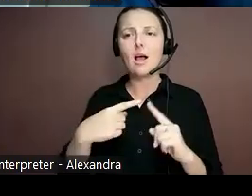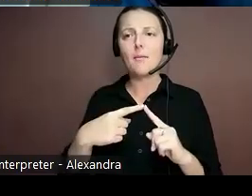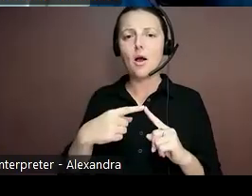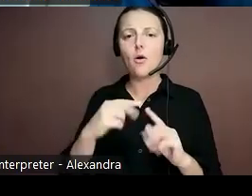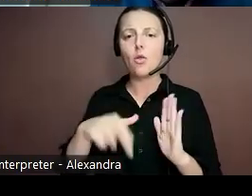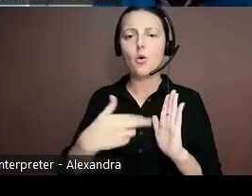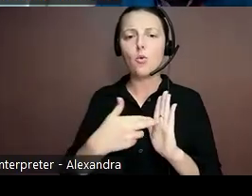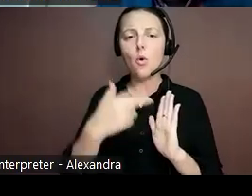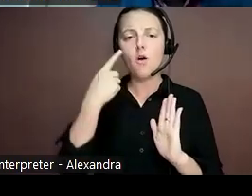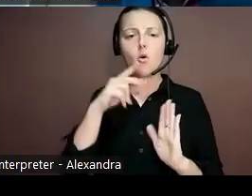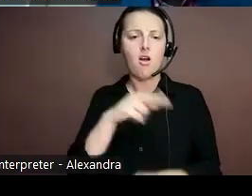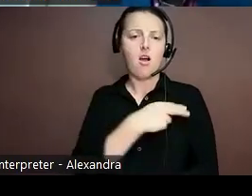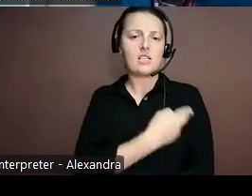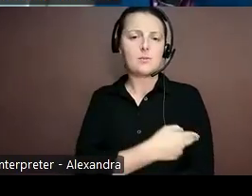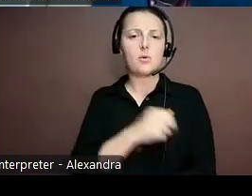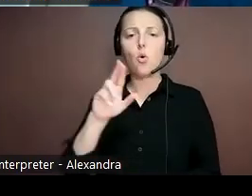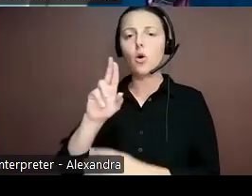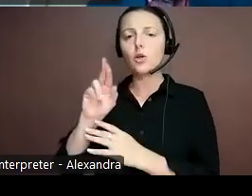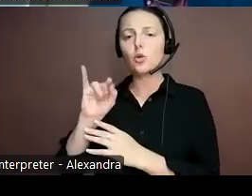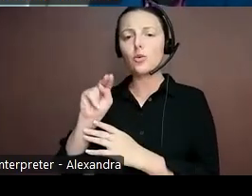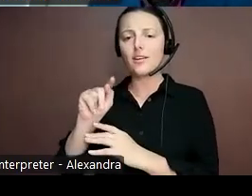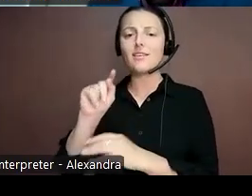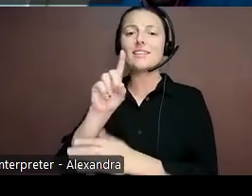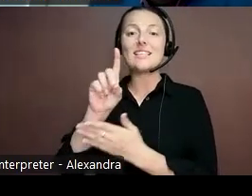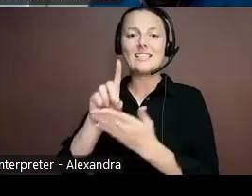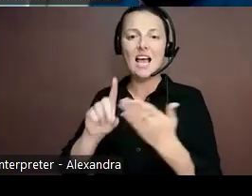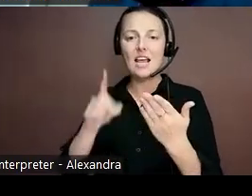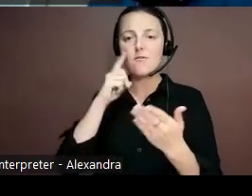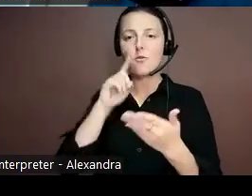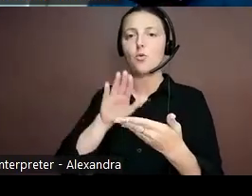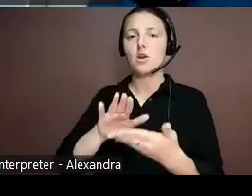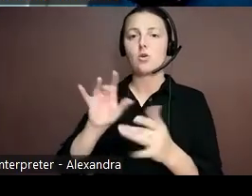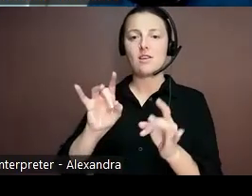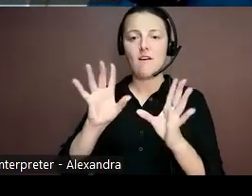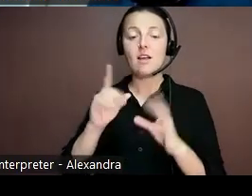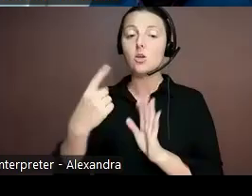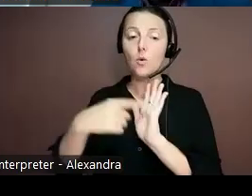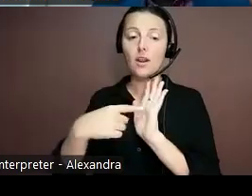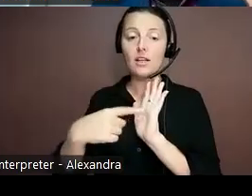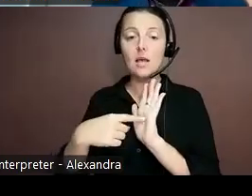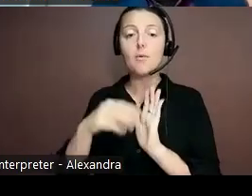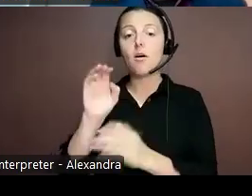and reducing violence? One example is the empath unit um any experience with that uh using calming